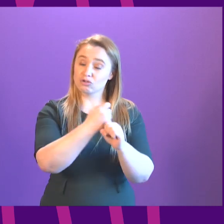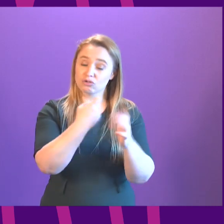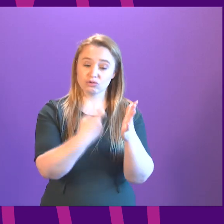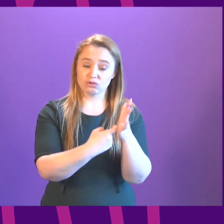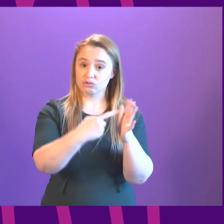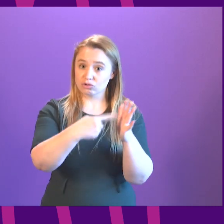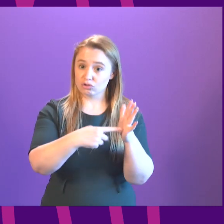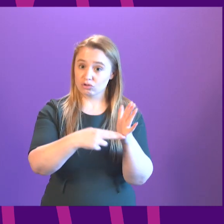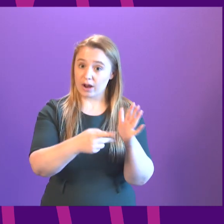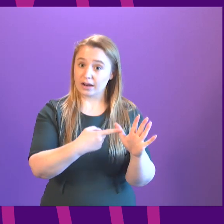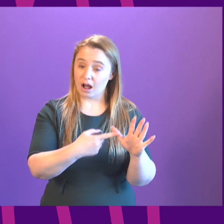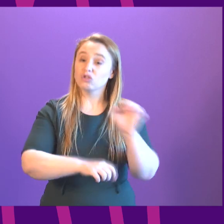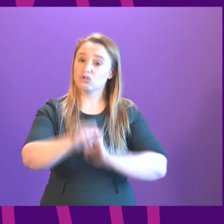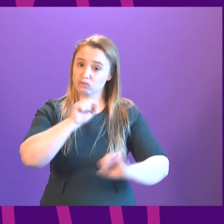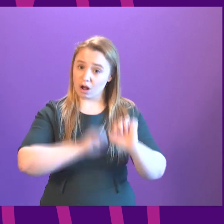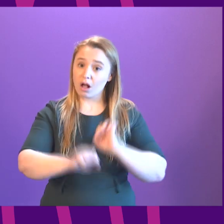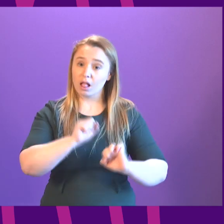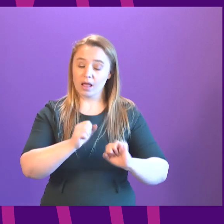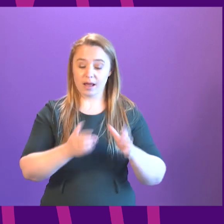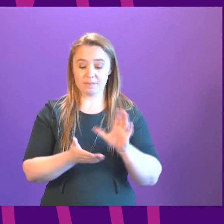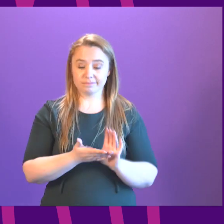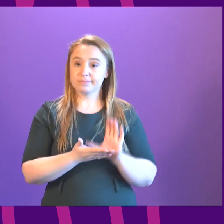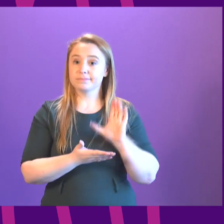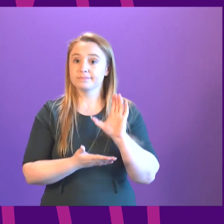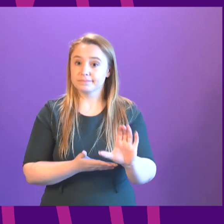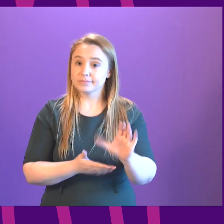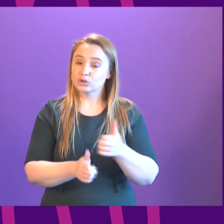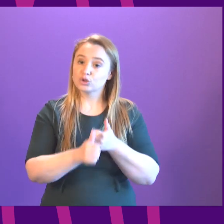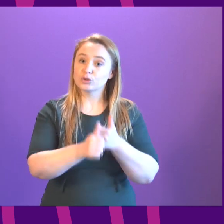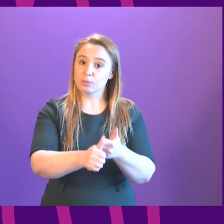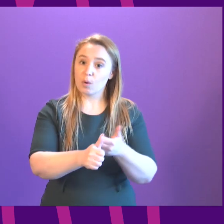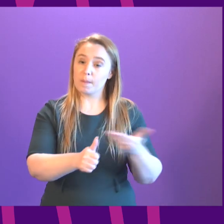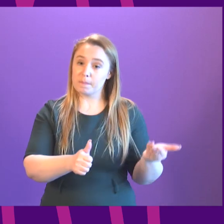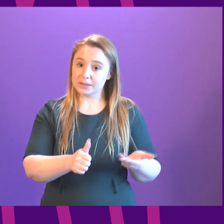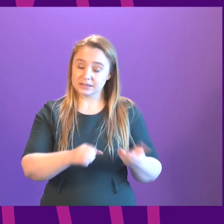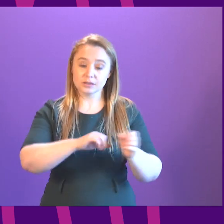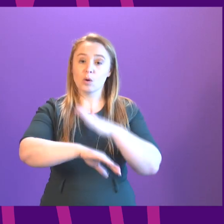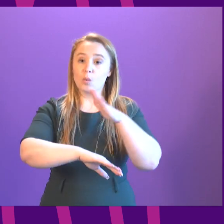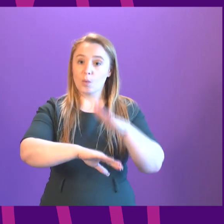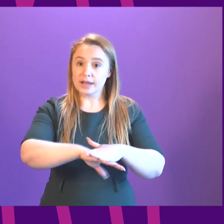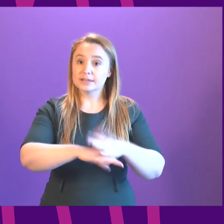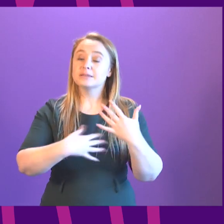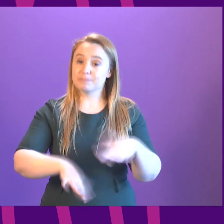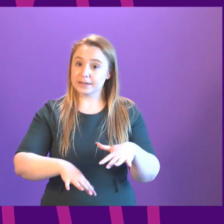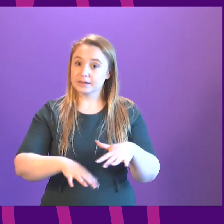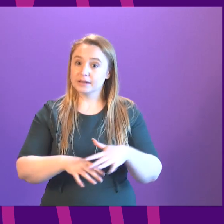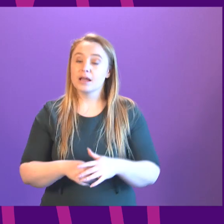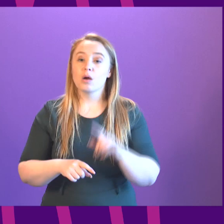allocated funding for the sector and its supply chain, and we will seek to ensure that those